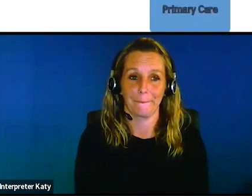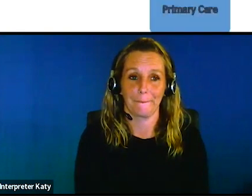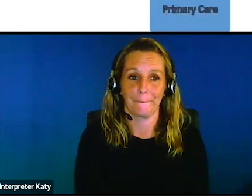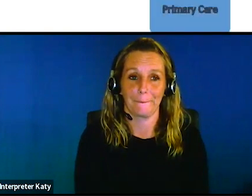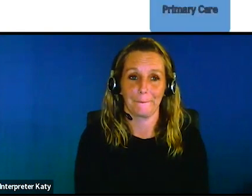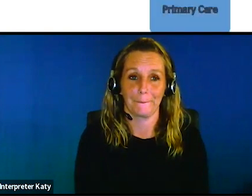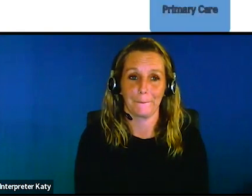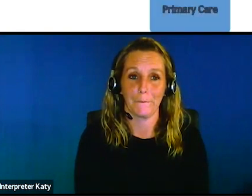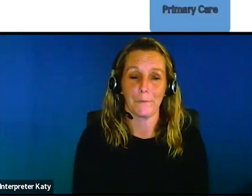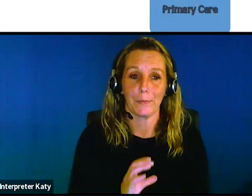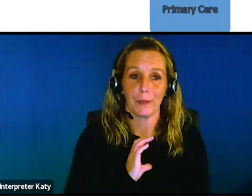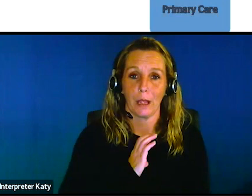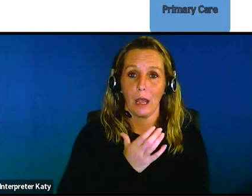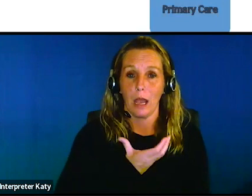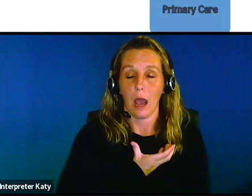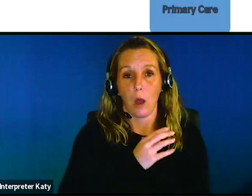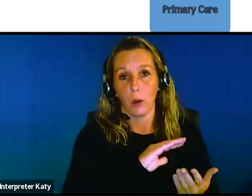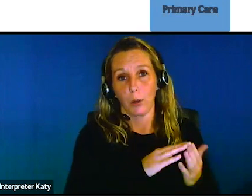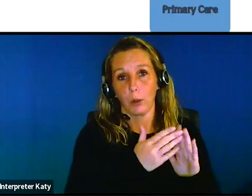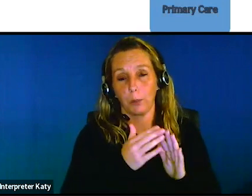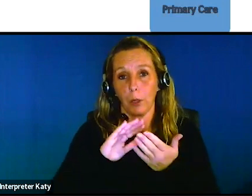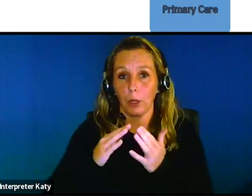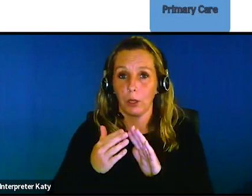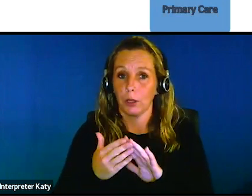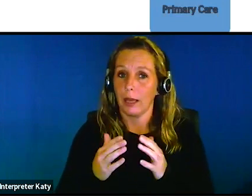Our communities are full of institutions